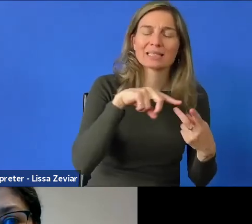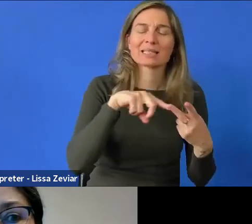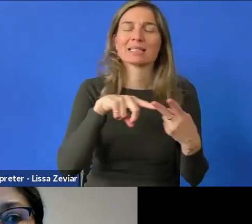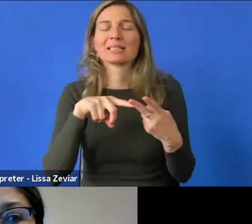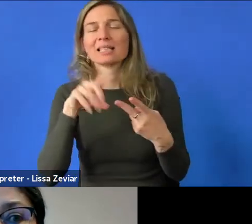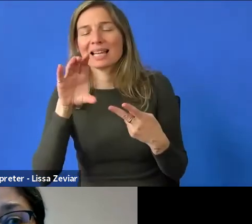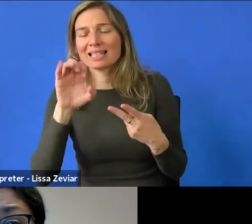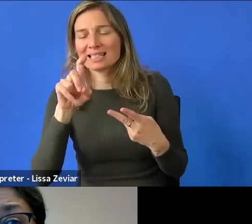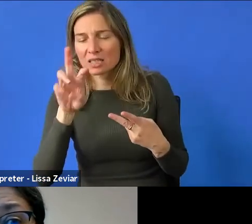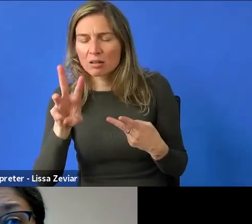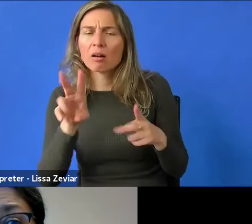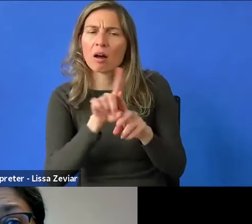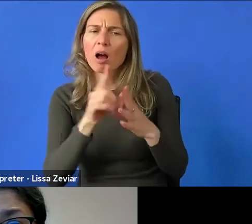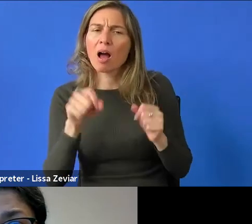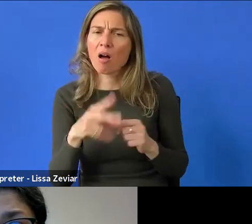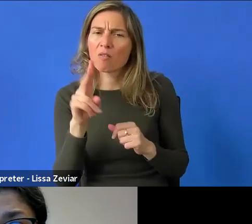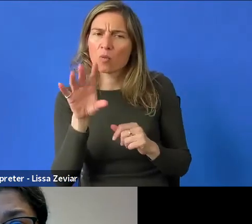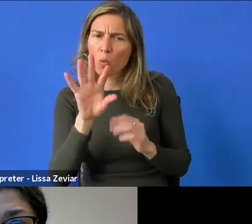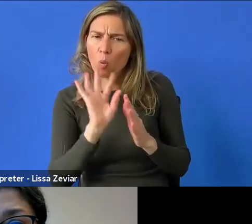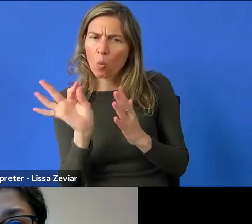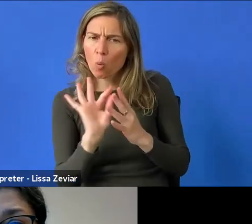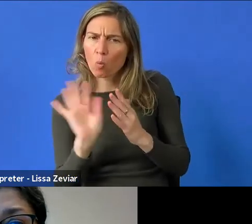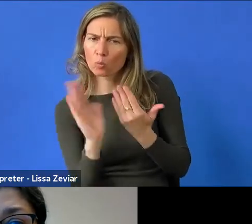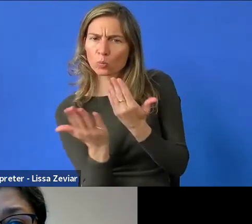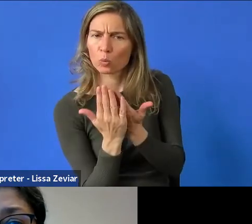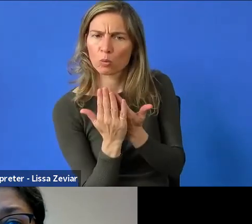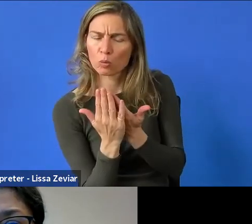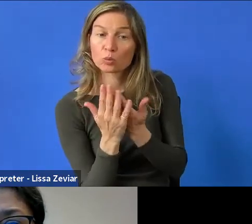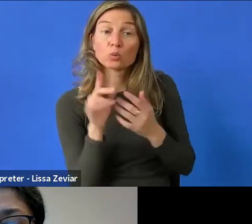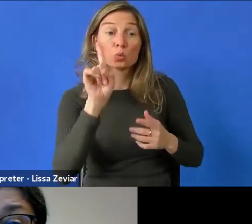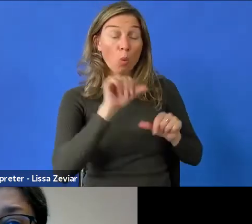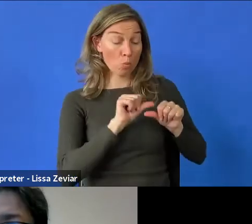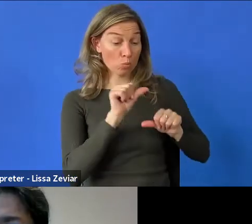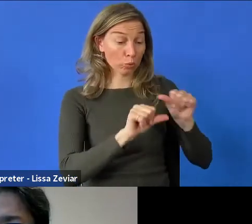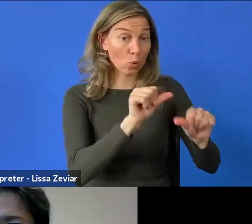And protocols are in their own right also treaties